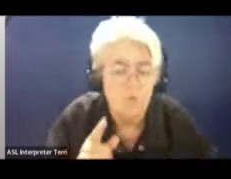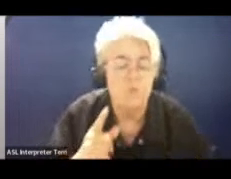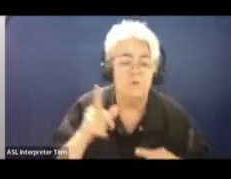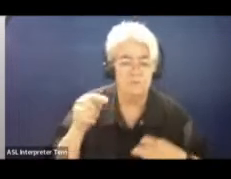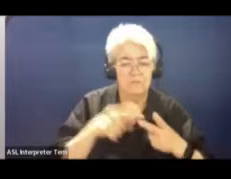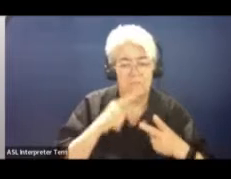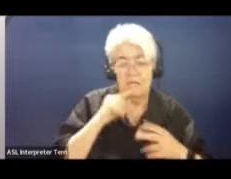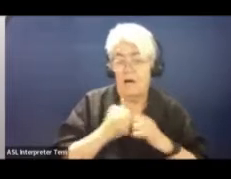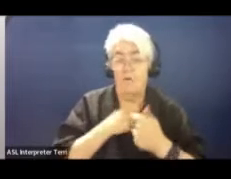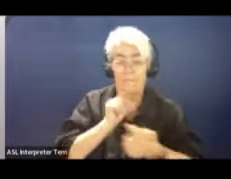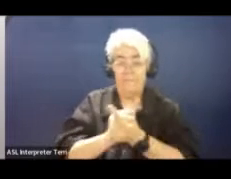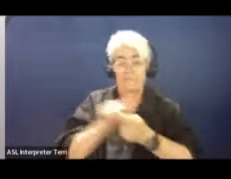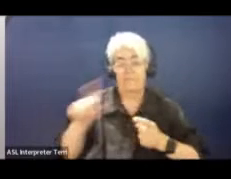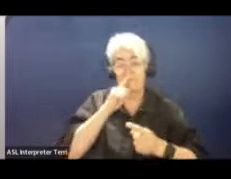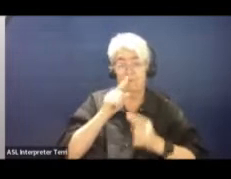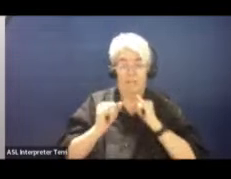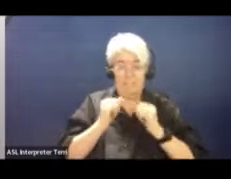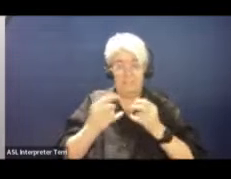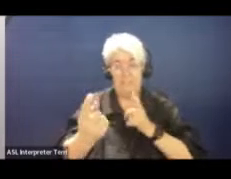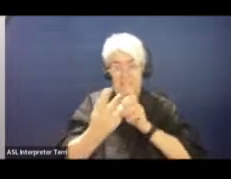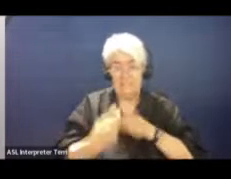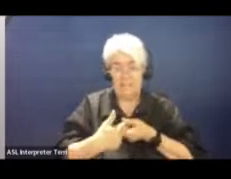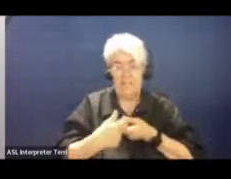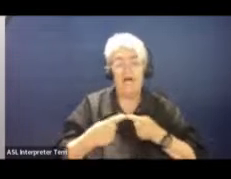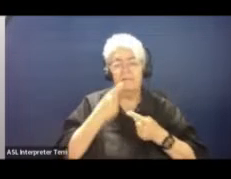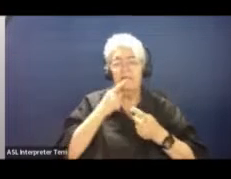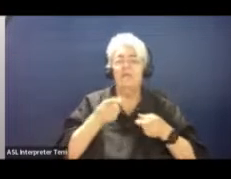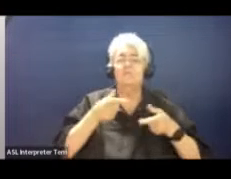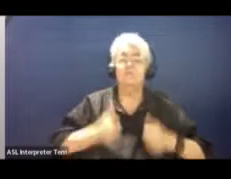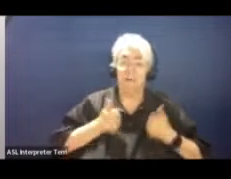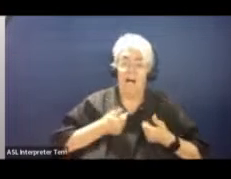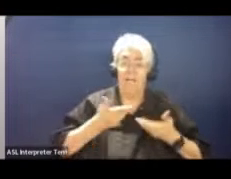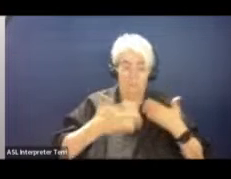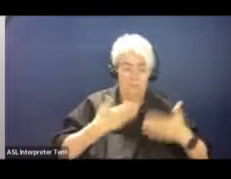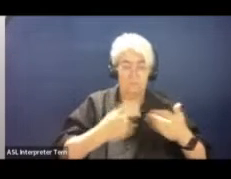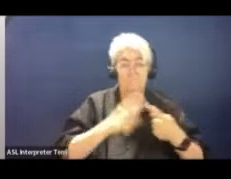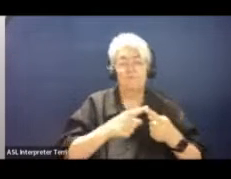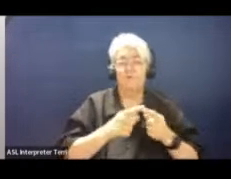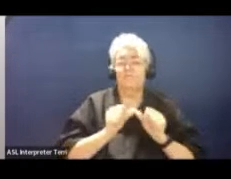and later meeting with survivors for continued services. These various settings are what